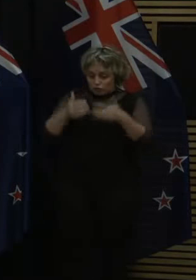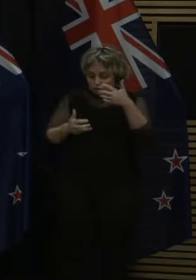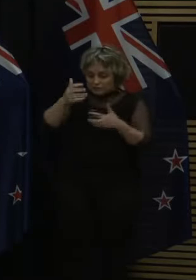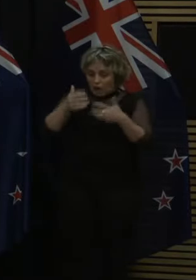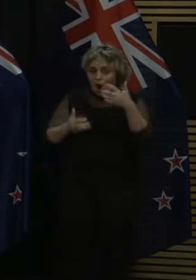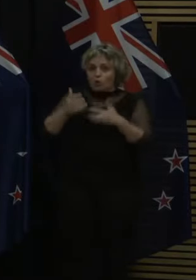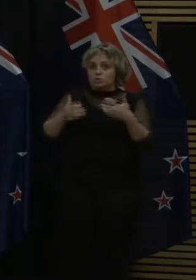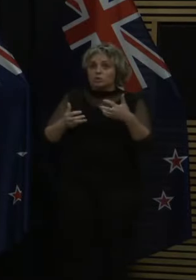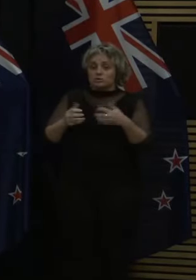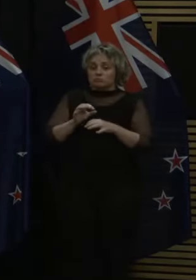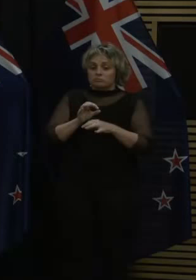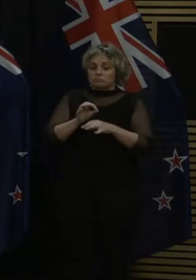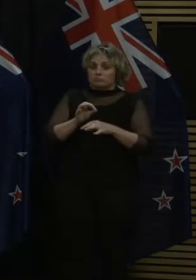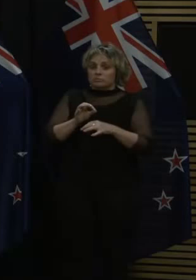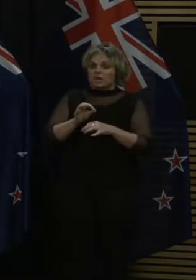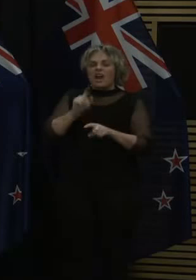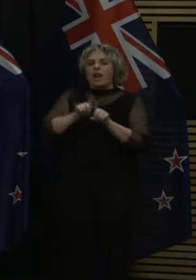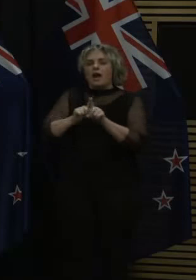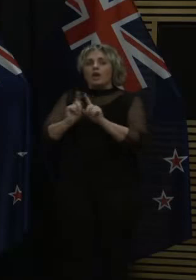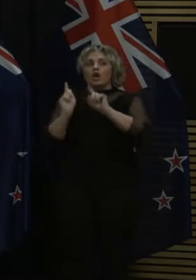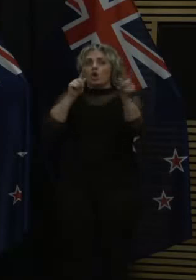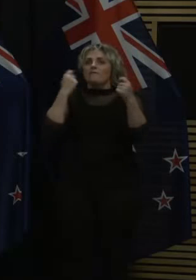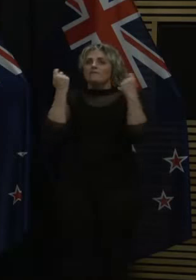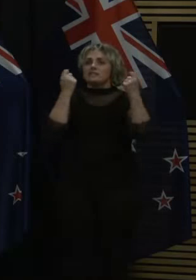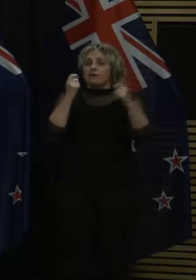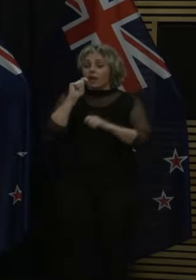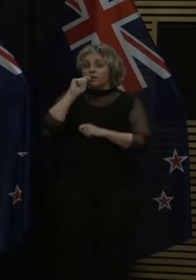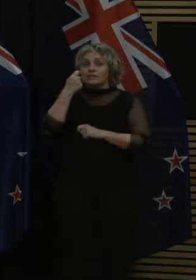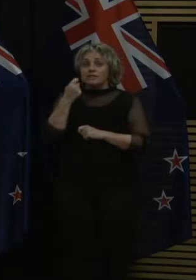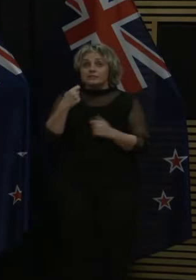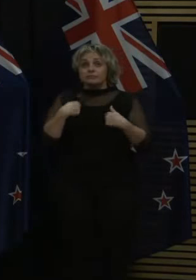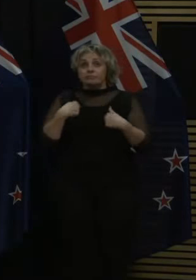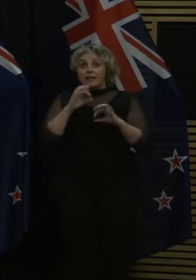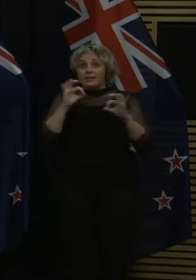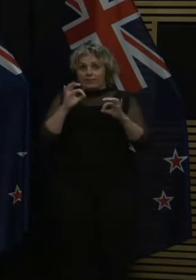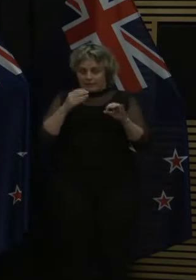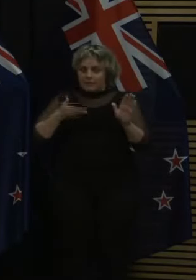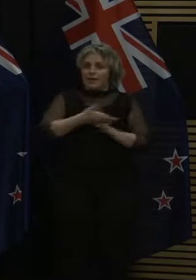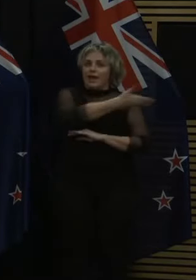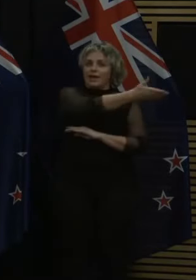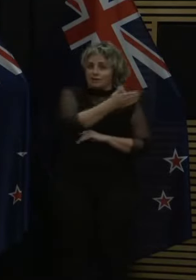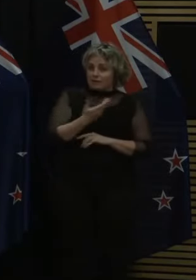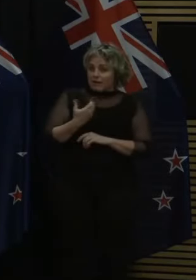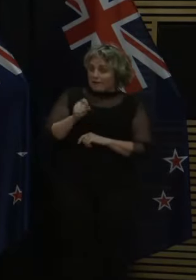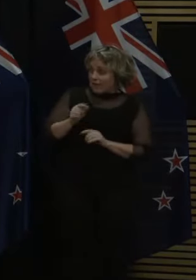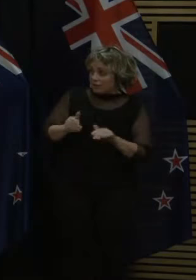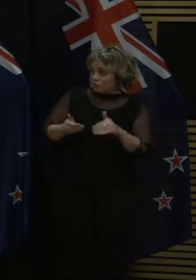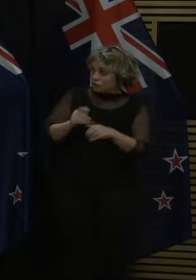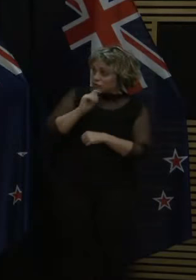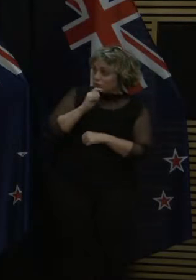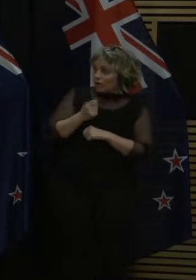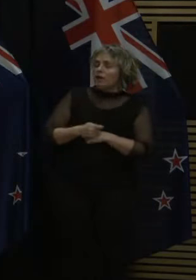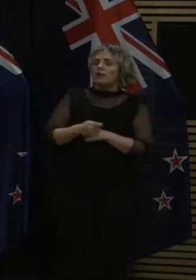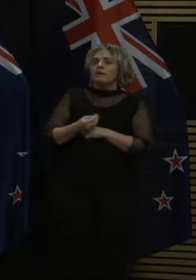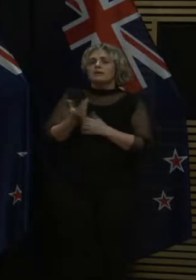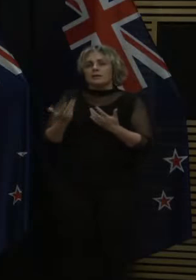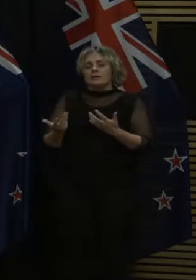used? In some places you can